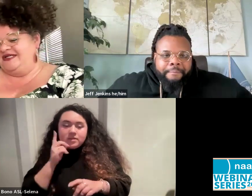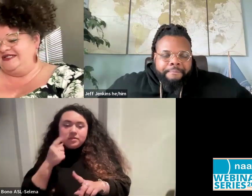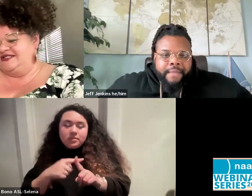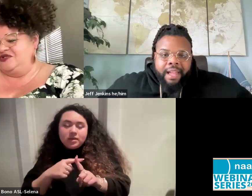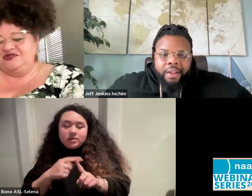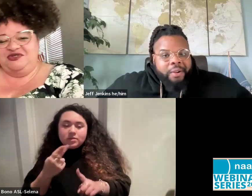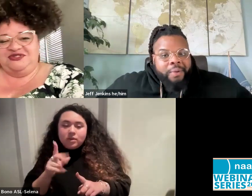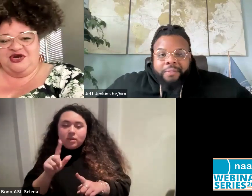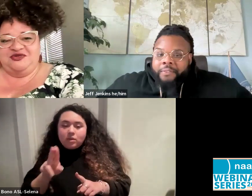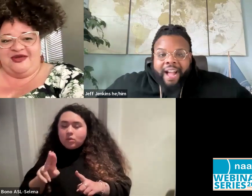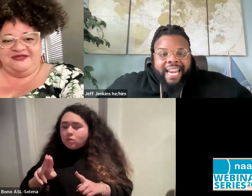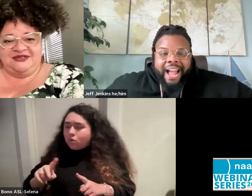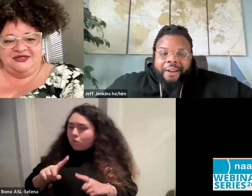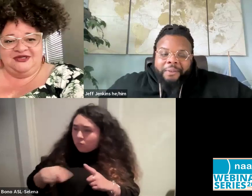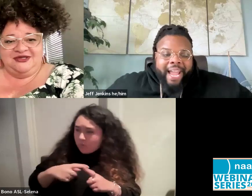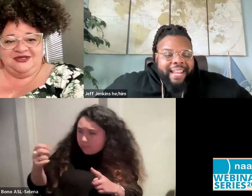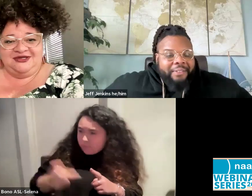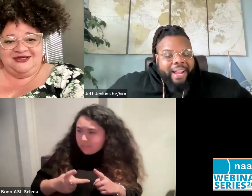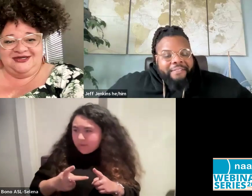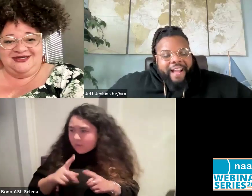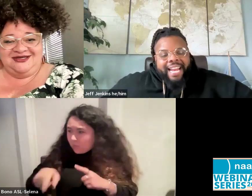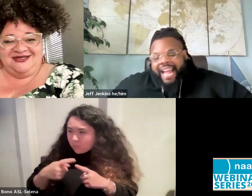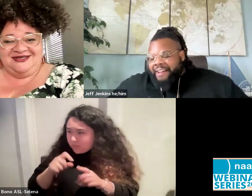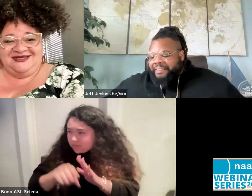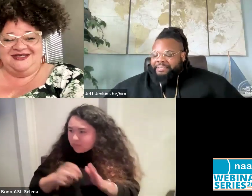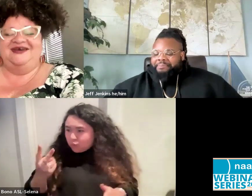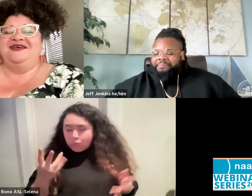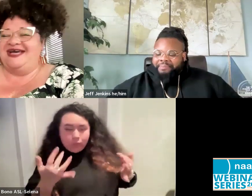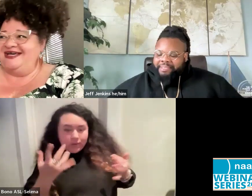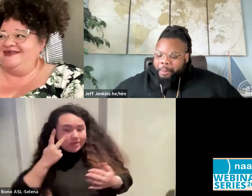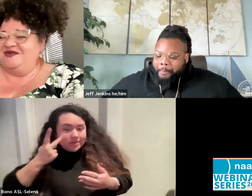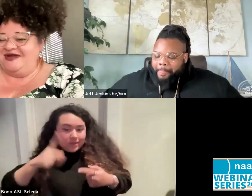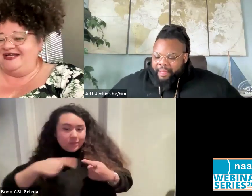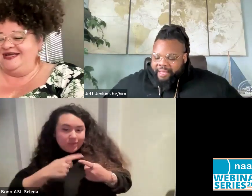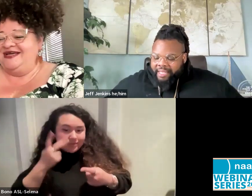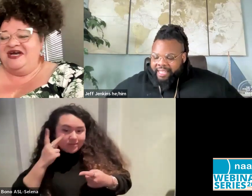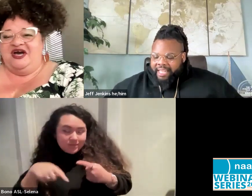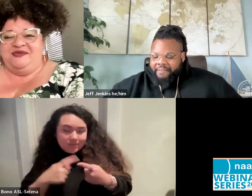When the season's due to sort it out. We're waiting. Waiting to find out. Okay, we're ready.